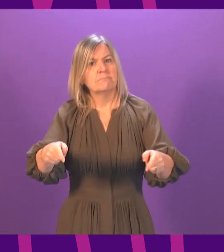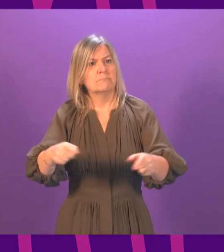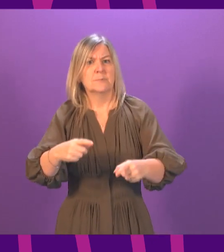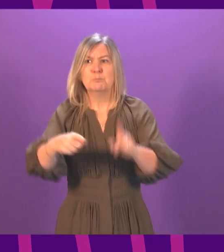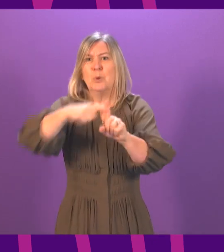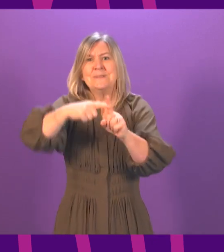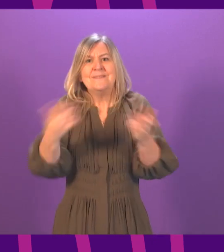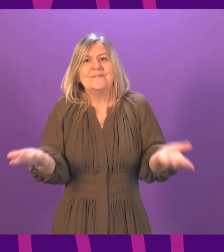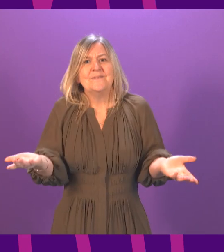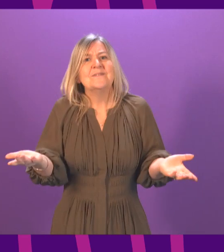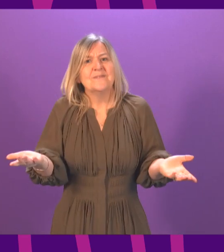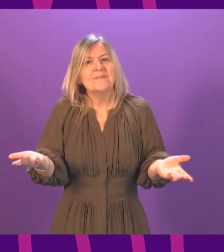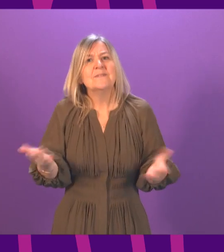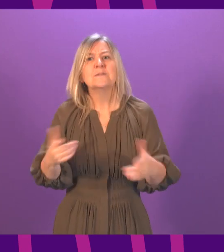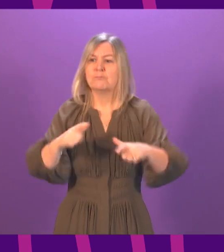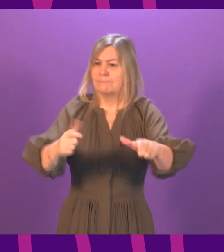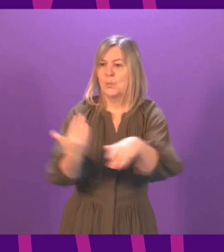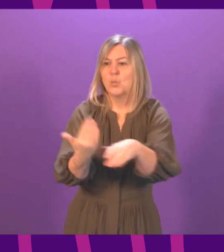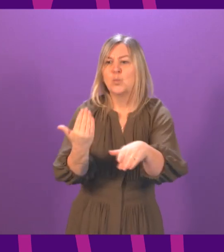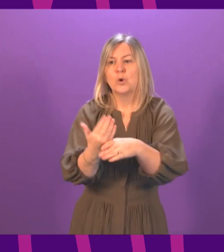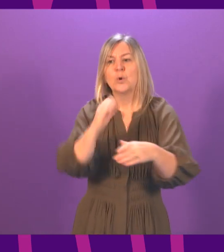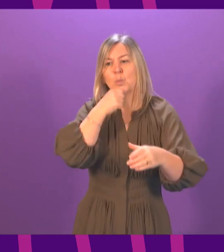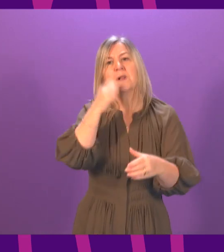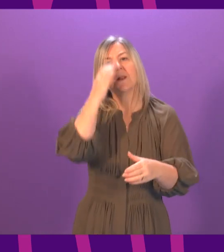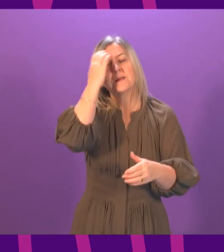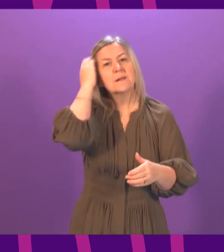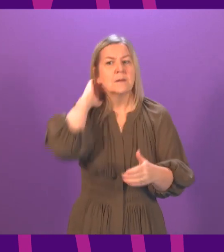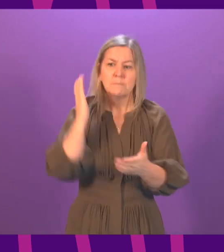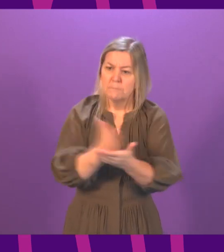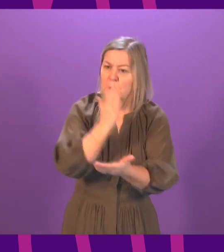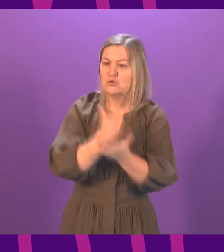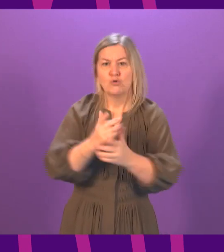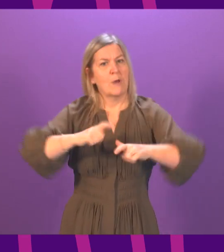and we will continue to work every day to ensure that it carries on that way.